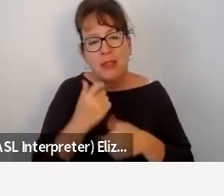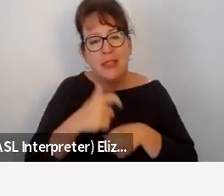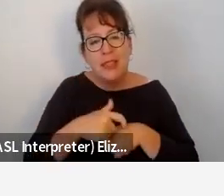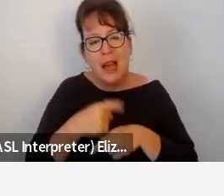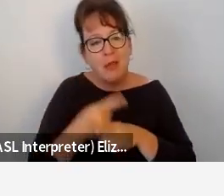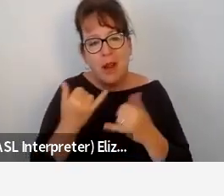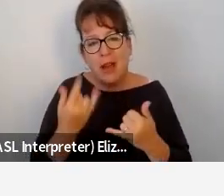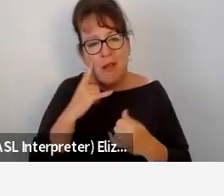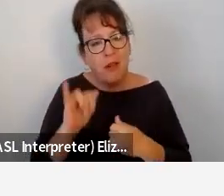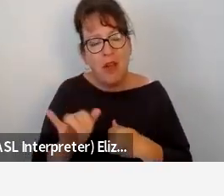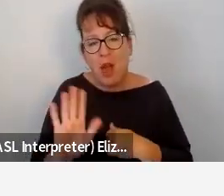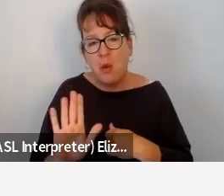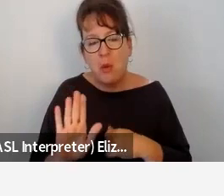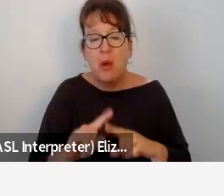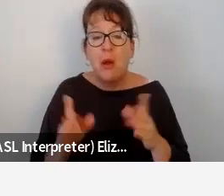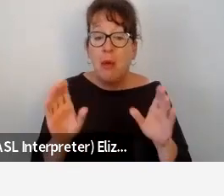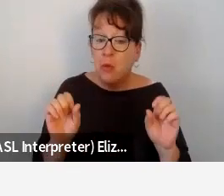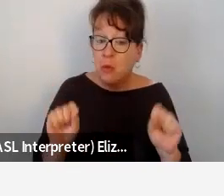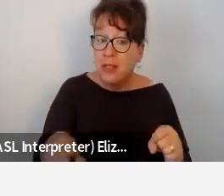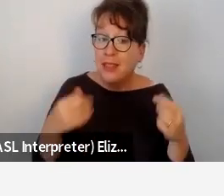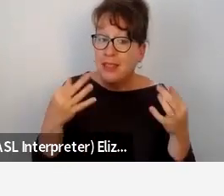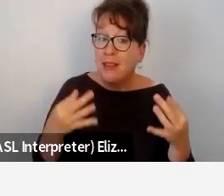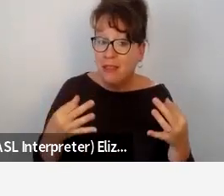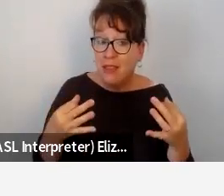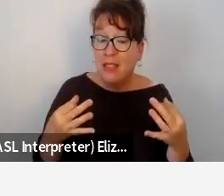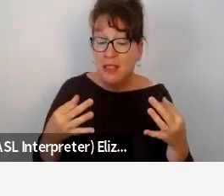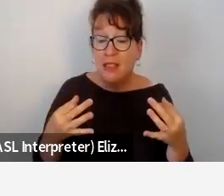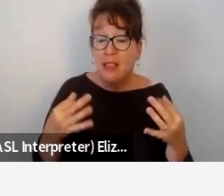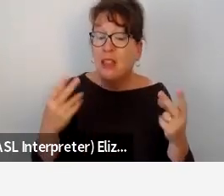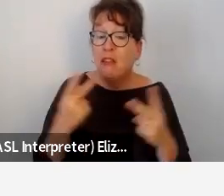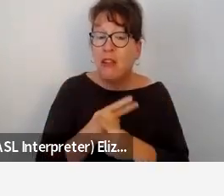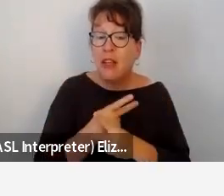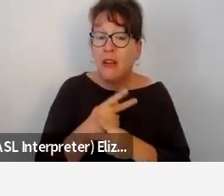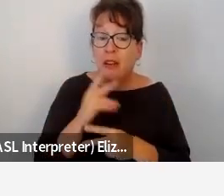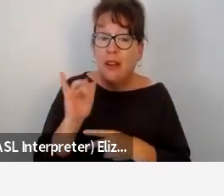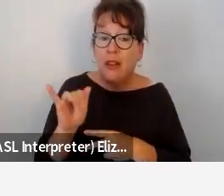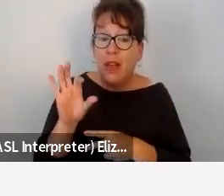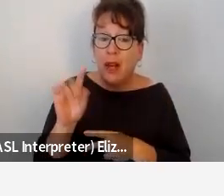with, again, the exception of vessel shore power projects, which could be the full project.